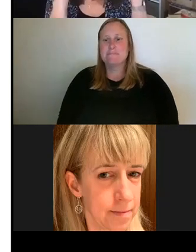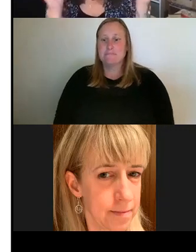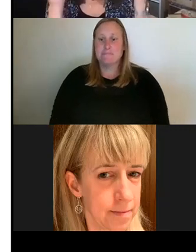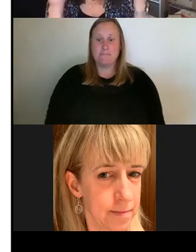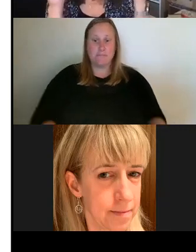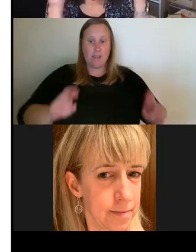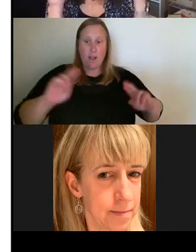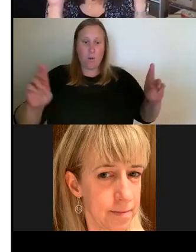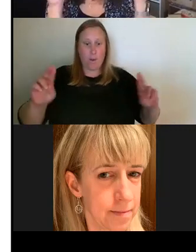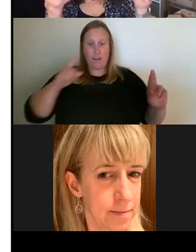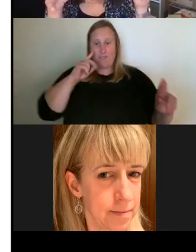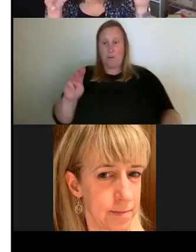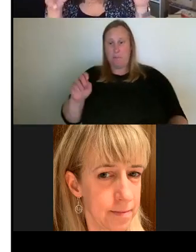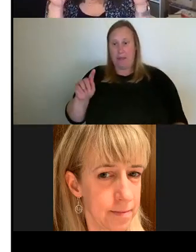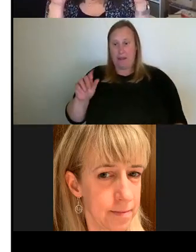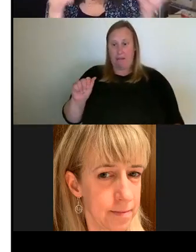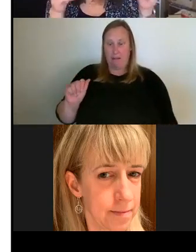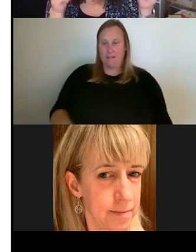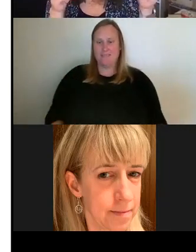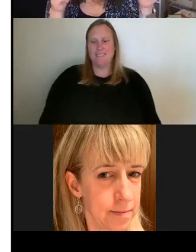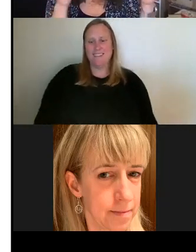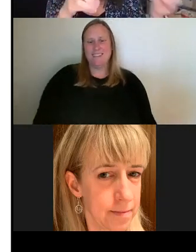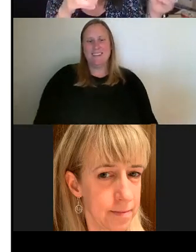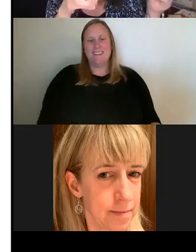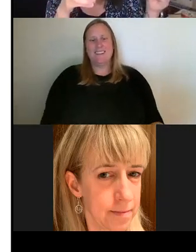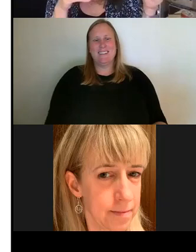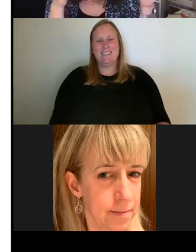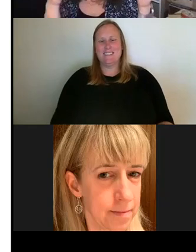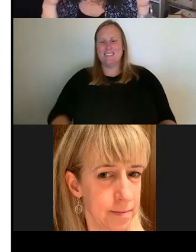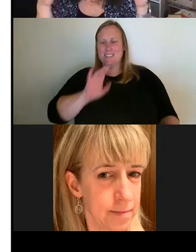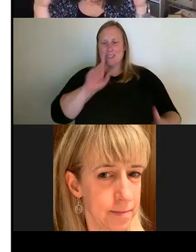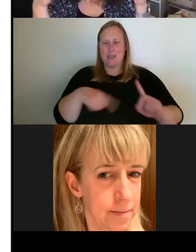get meta and talk about strategies for making